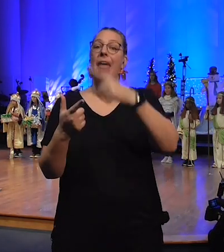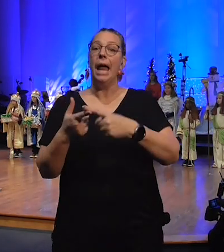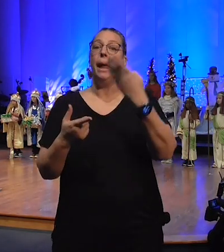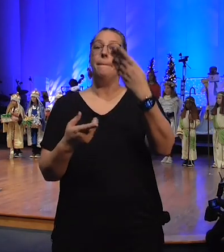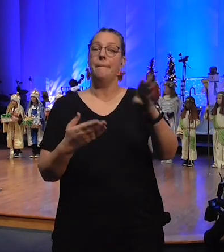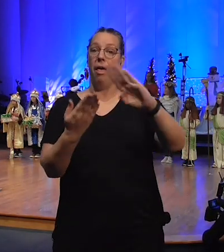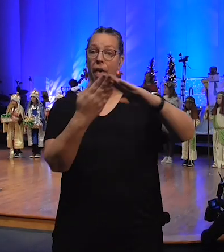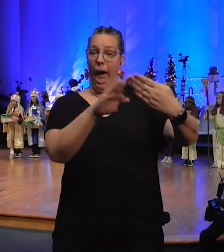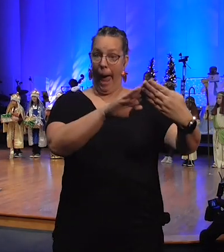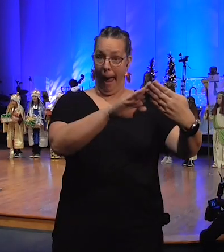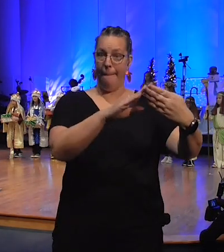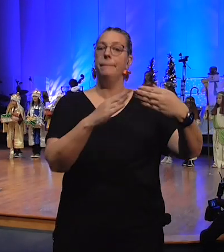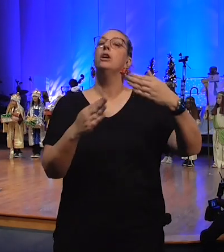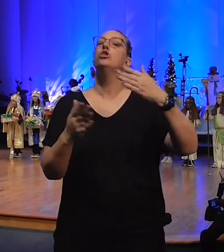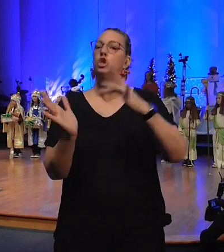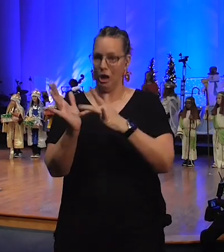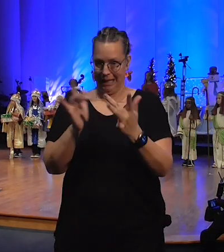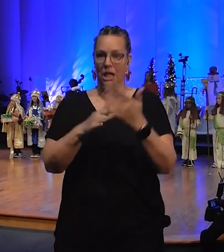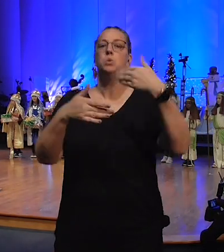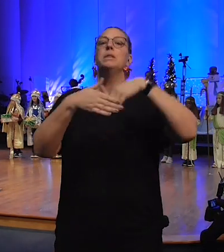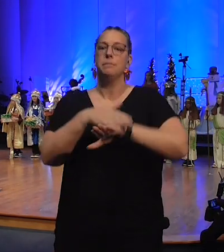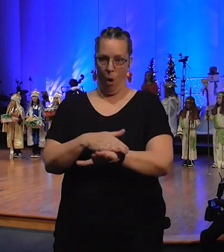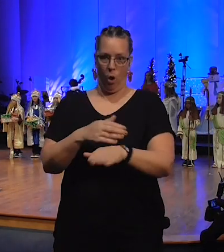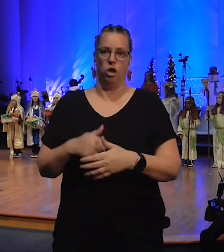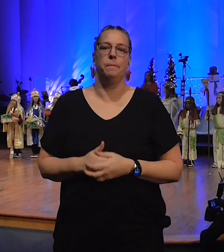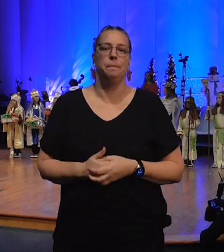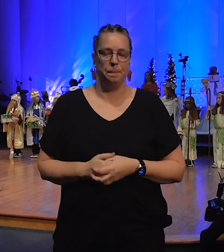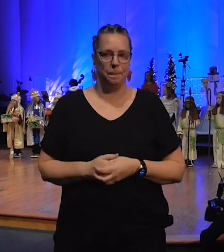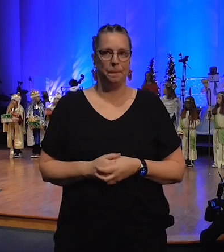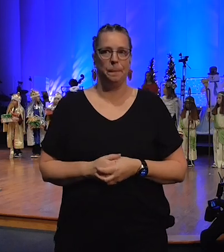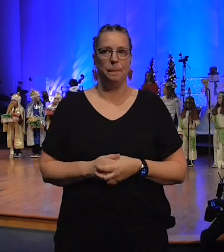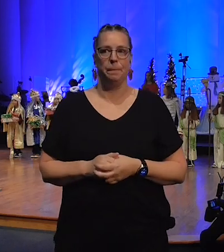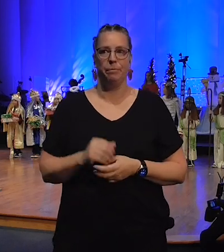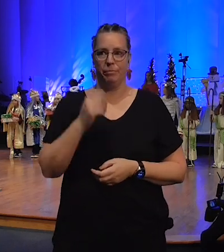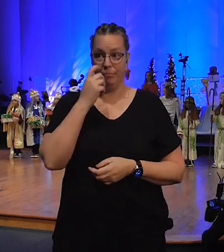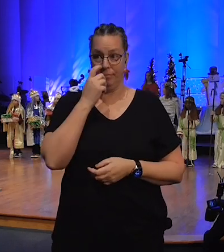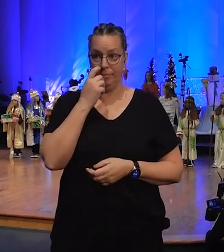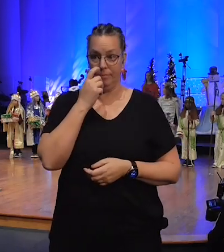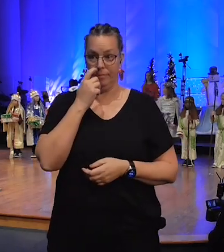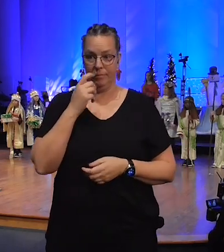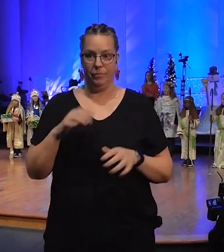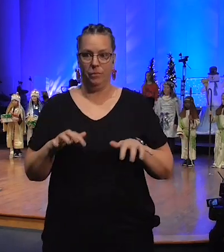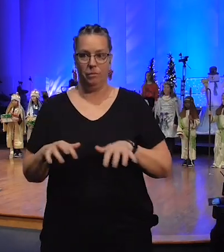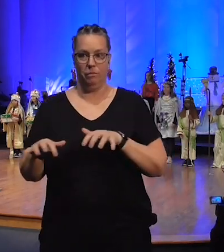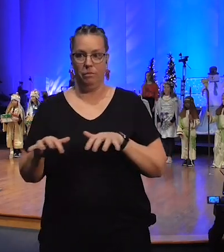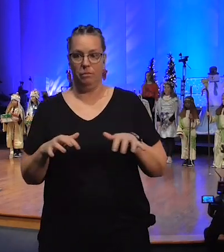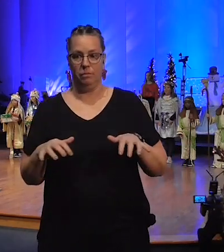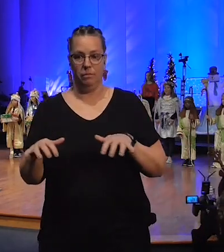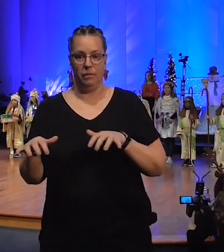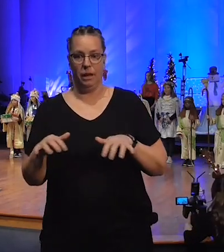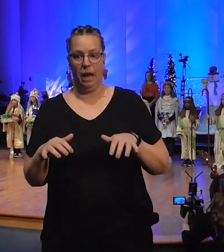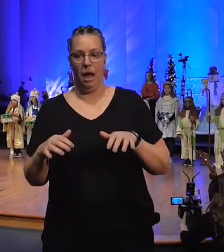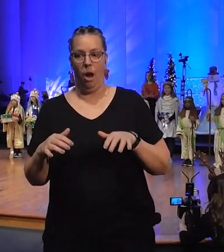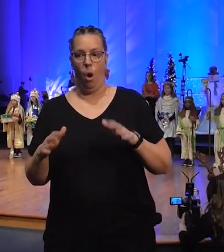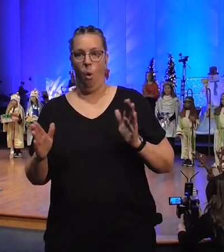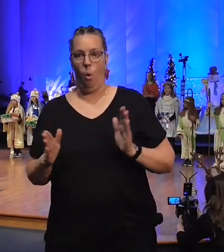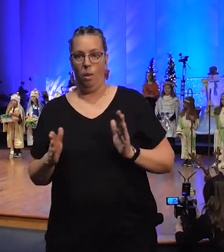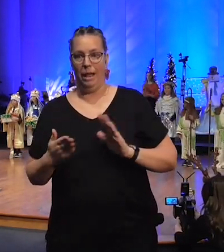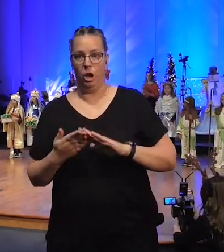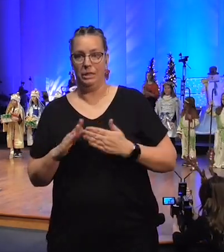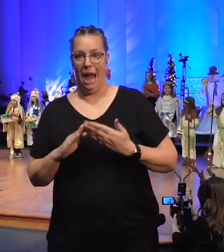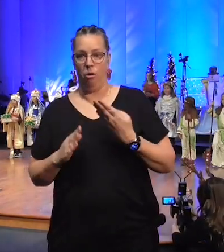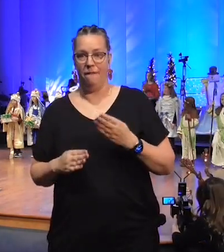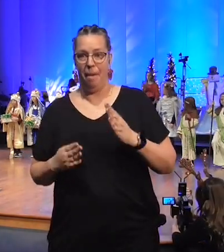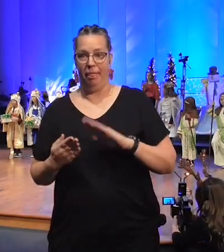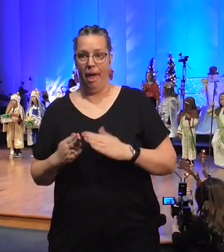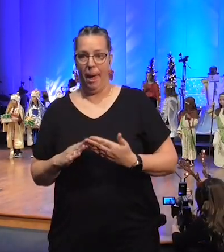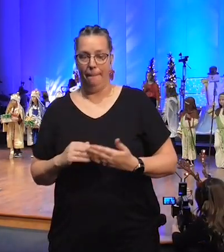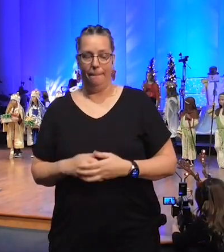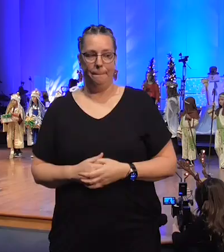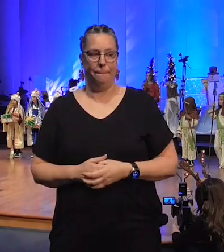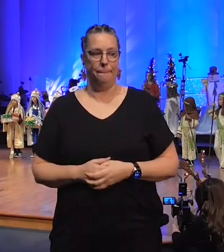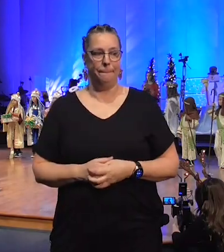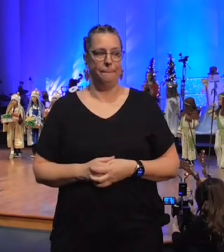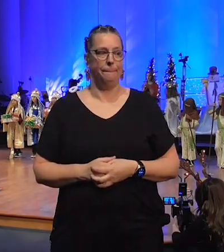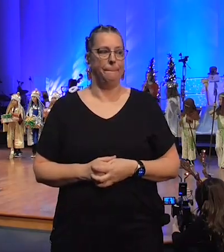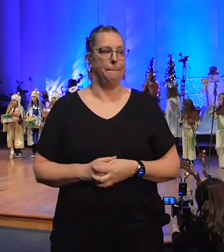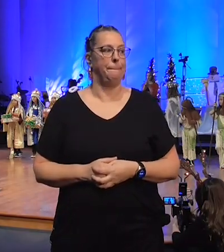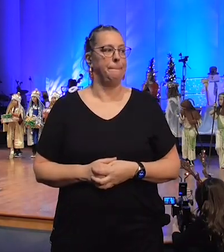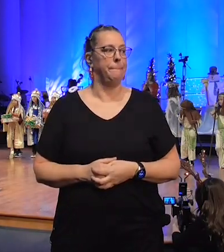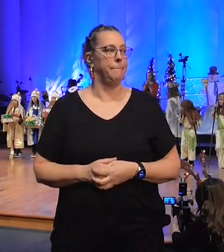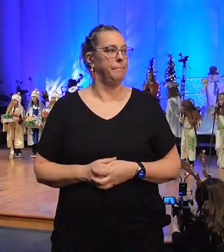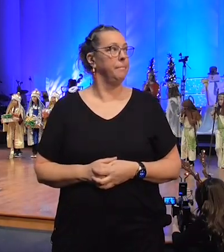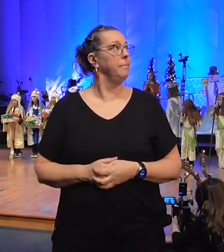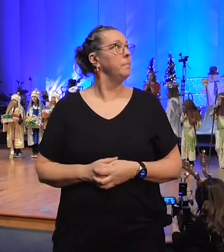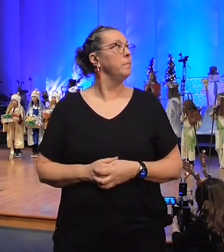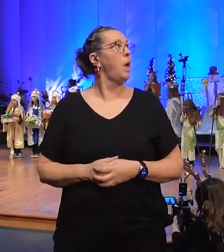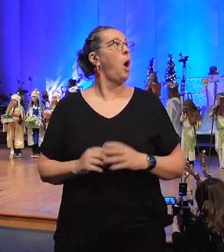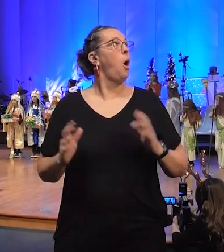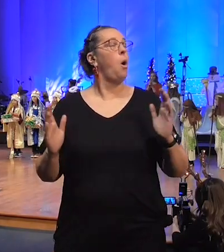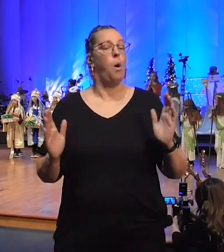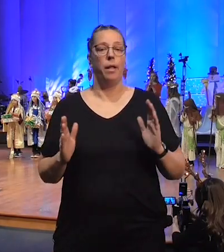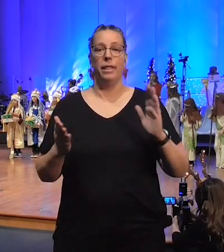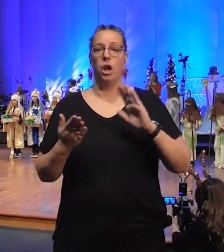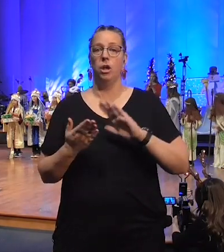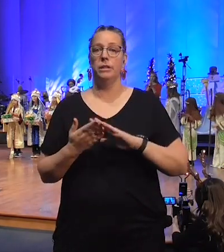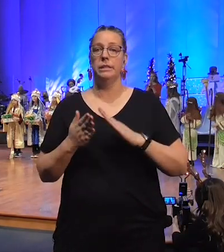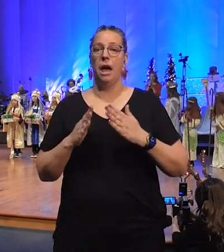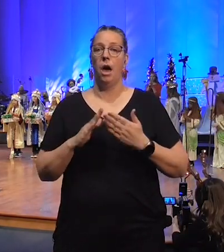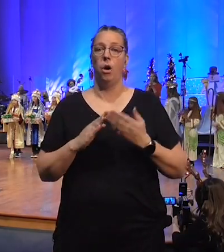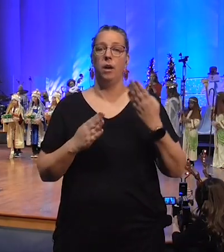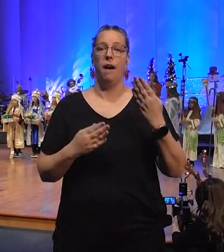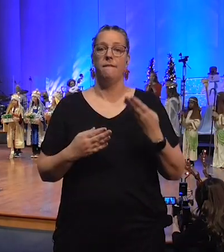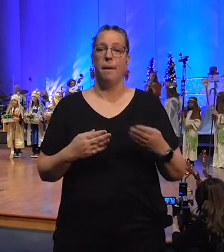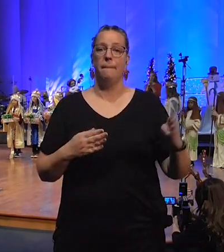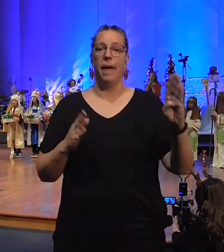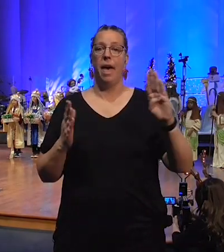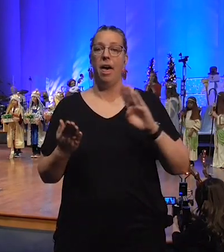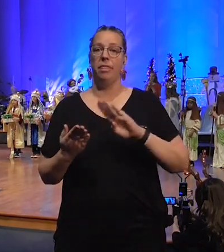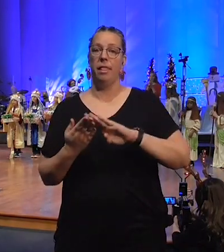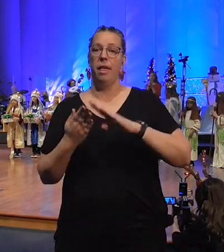him Jesus then in the town of Bethlehem Jesus was born to Joseph and Mary